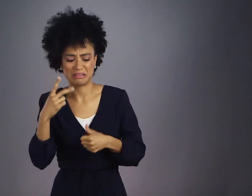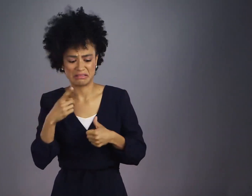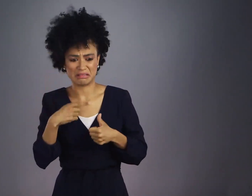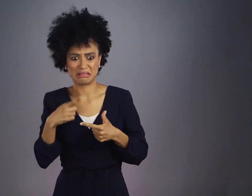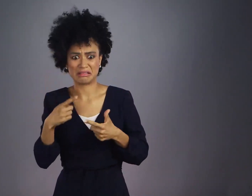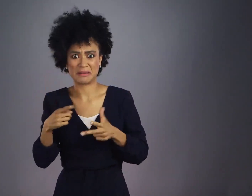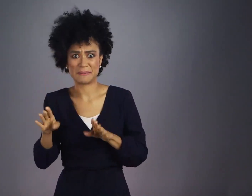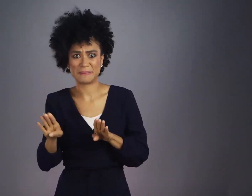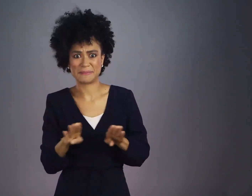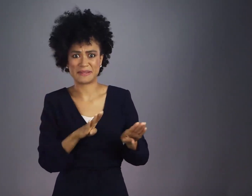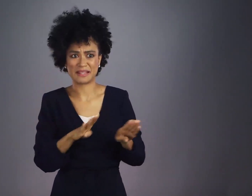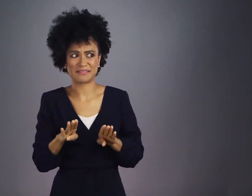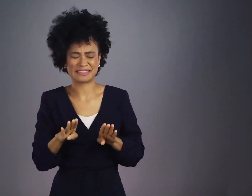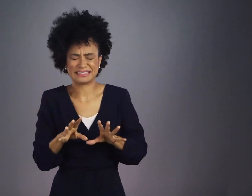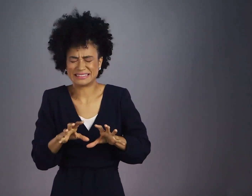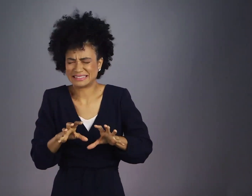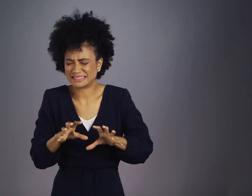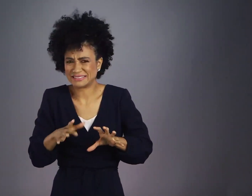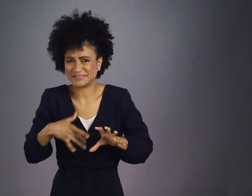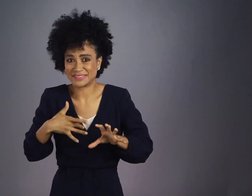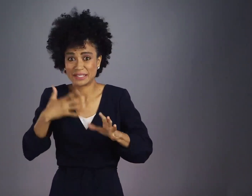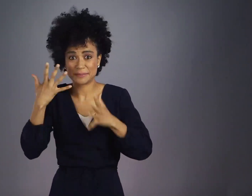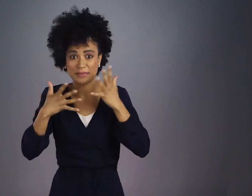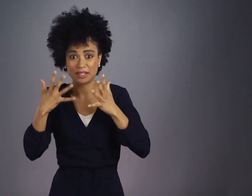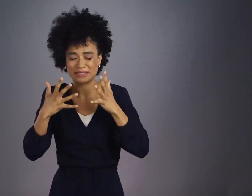He trembles to think someone might have observed him.